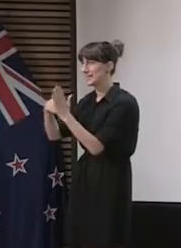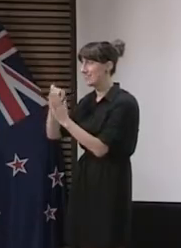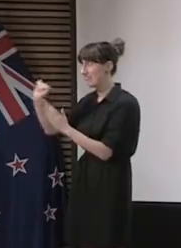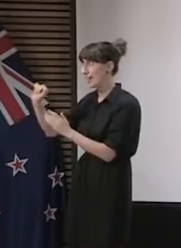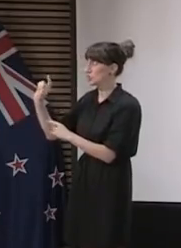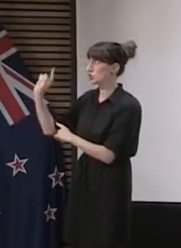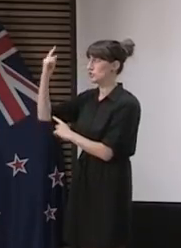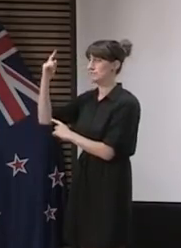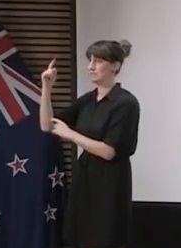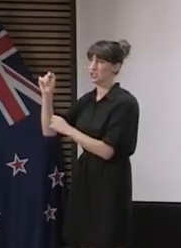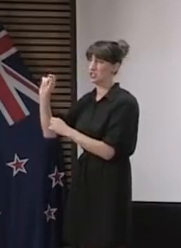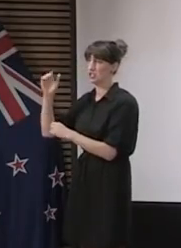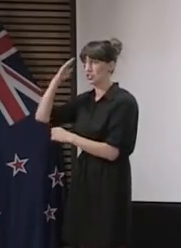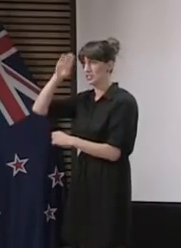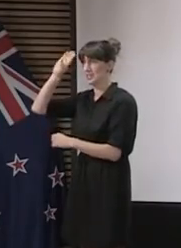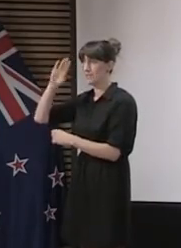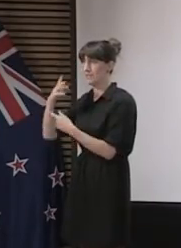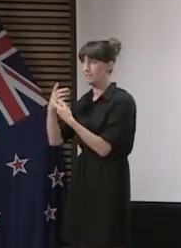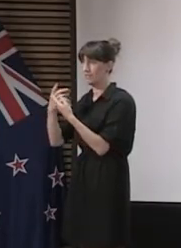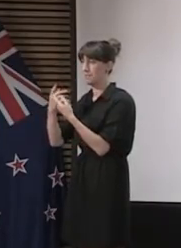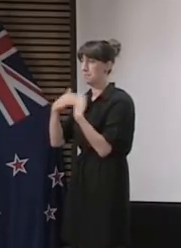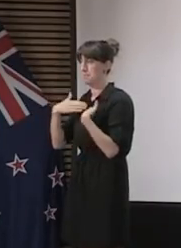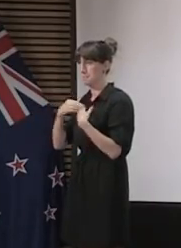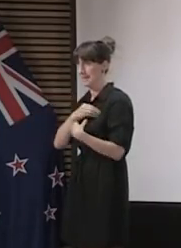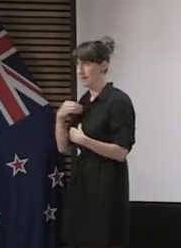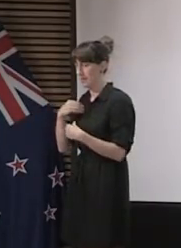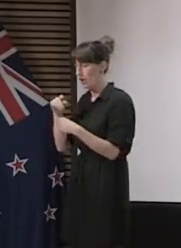they are reviewing all of those protocols and what has been happening with their crew, inparticular